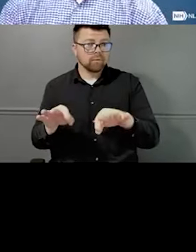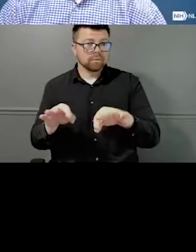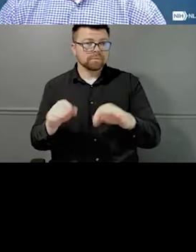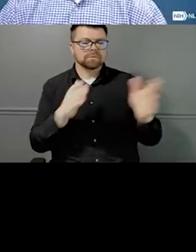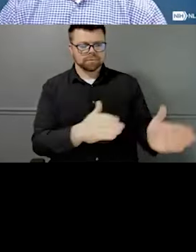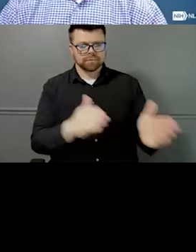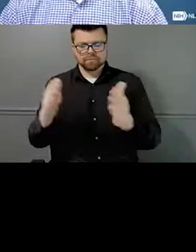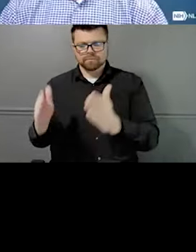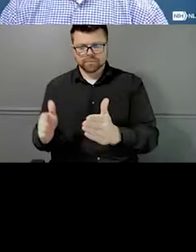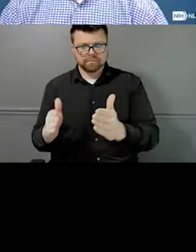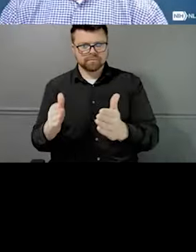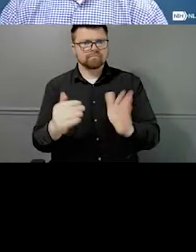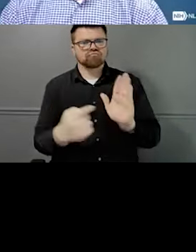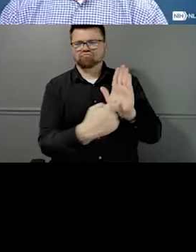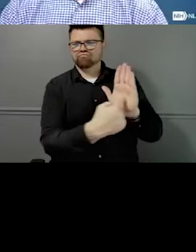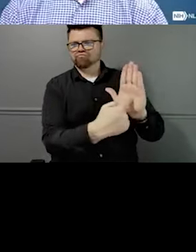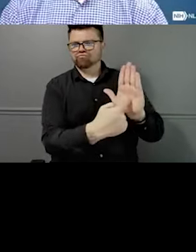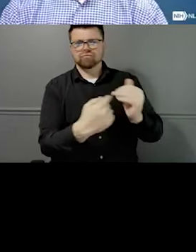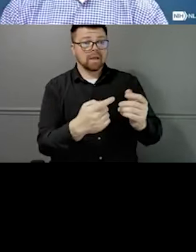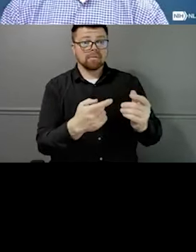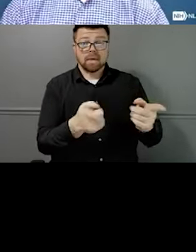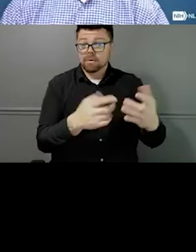the current and pending other support form.